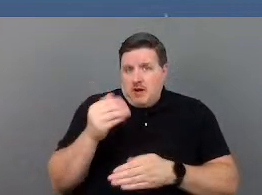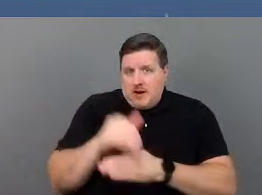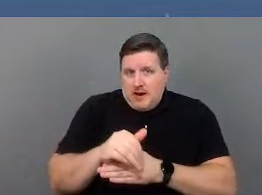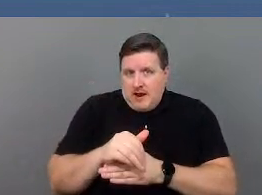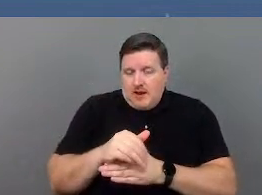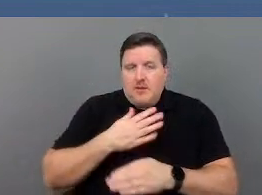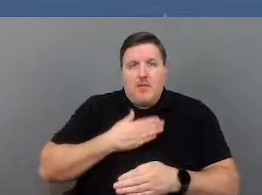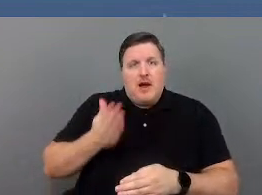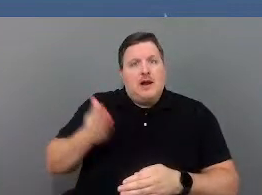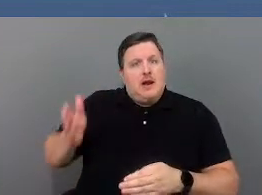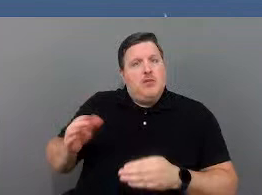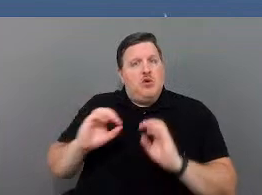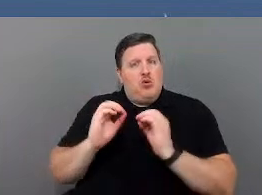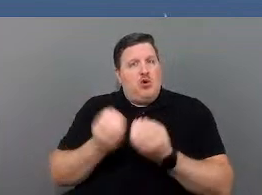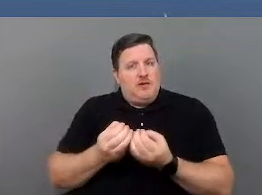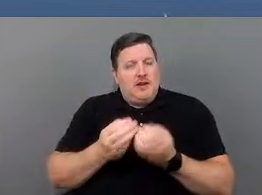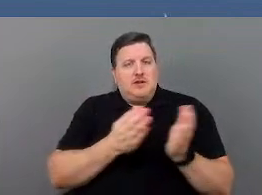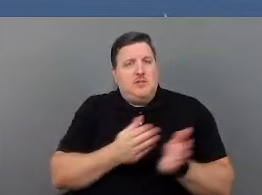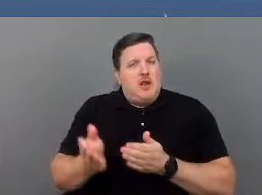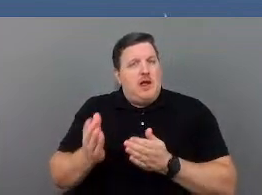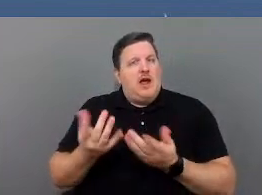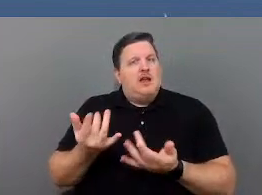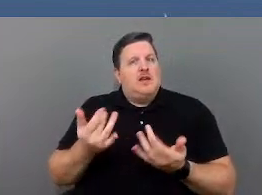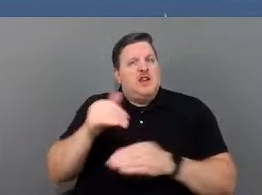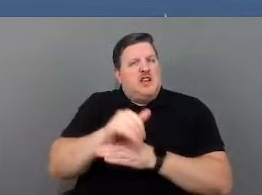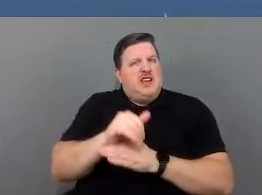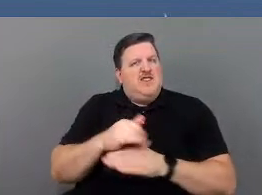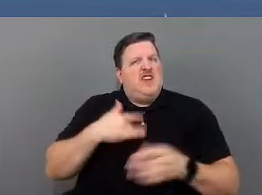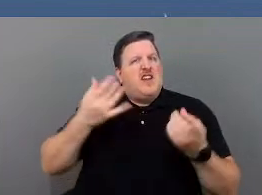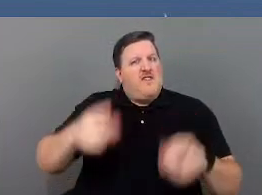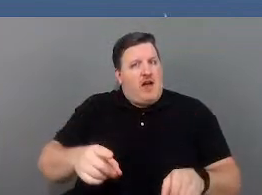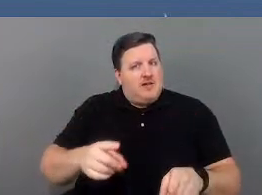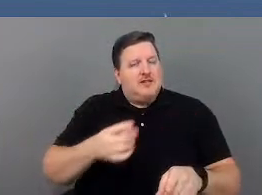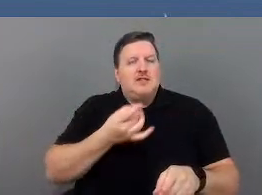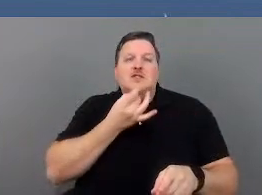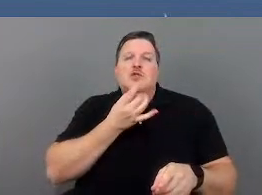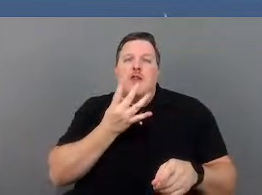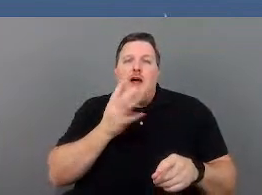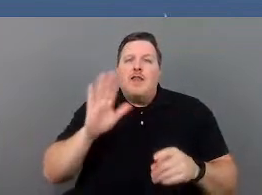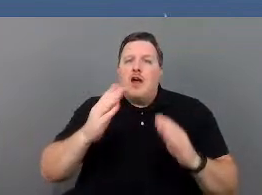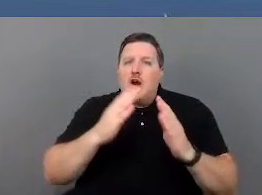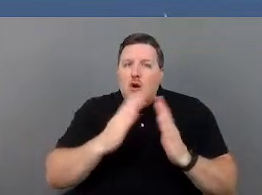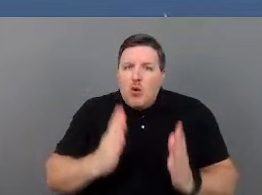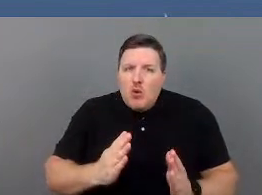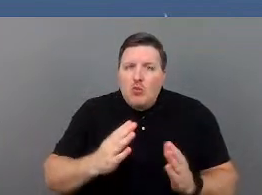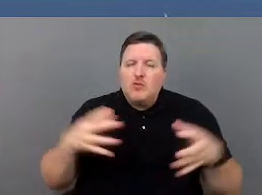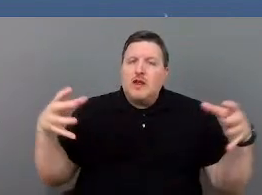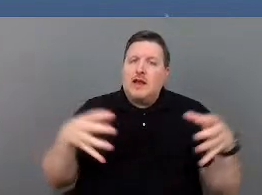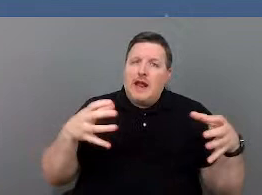WHEN MY NEIGHBORHOOD ORGANIZATION PLANNED AN EVENING THEIR HOMES AND GATHER TOGETHER IN FRONT YARDS FOR BONFIRES AND TO GO ON WALKS TOGETHER.